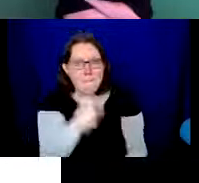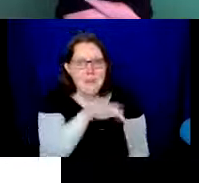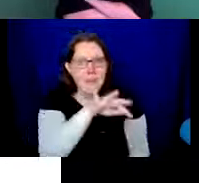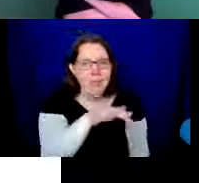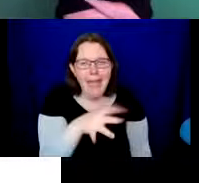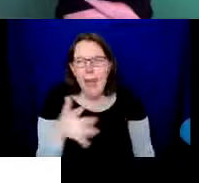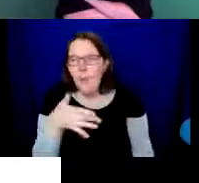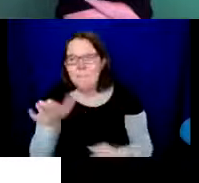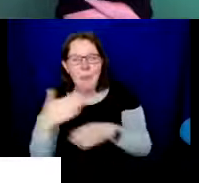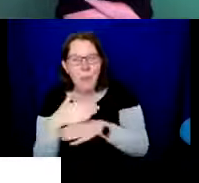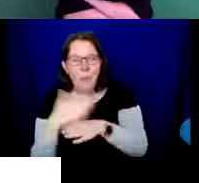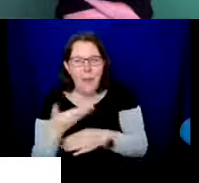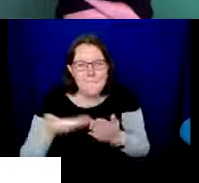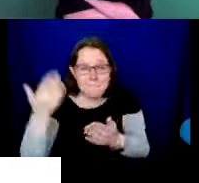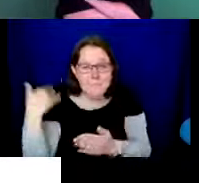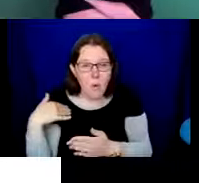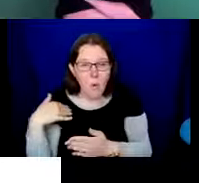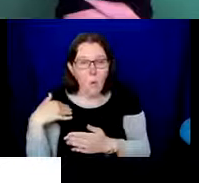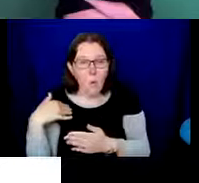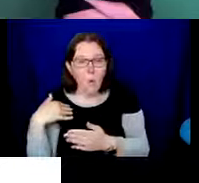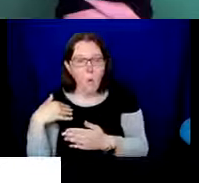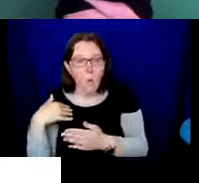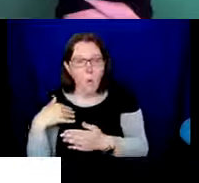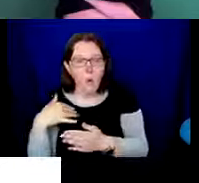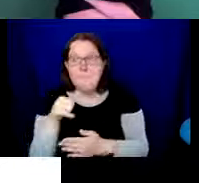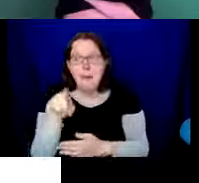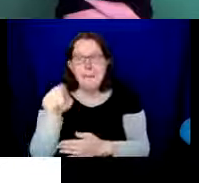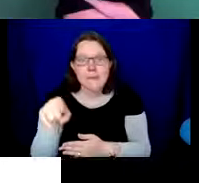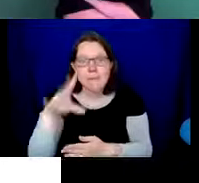applying you know if there was like oh you tell them about where you have and their way web